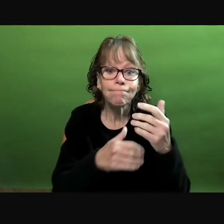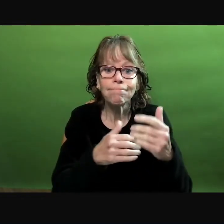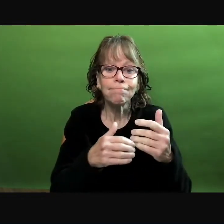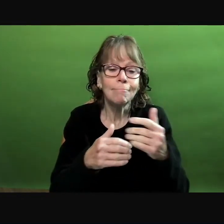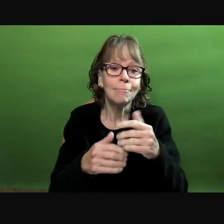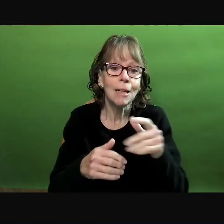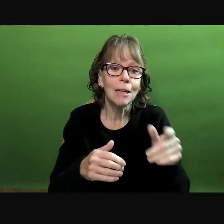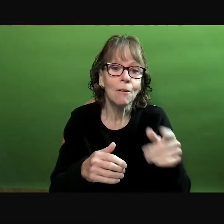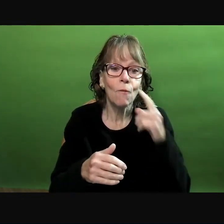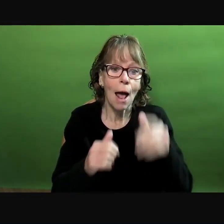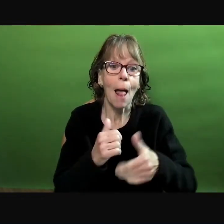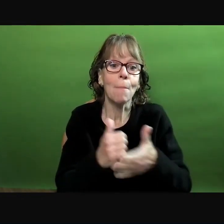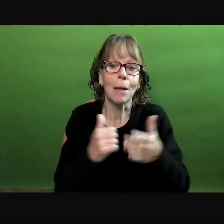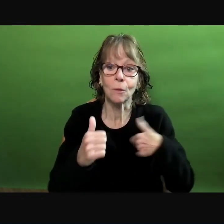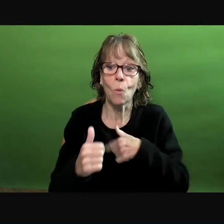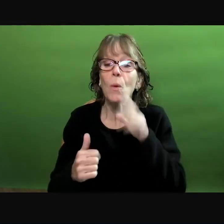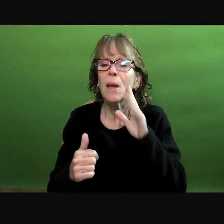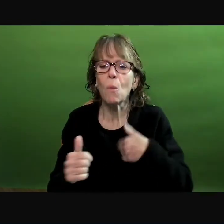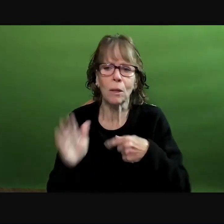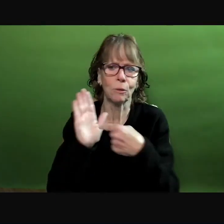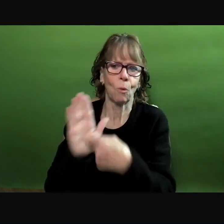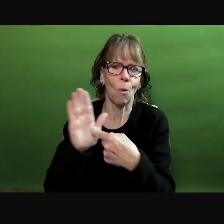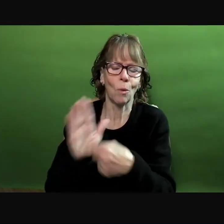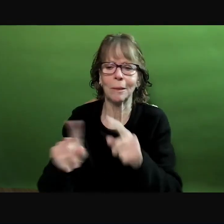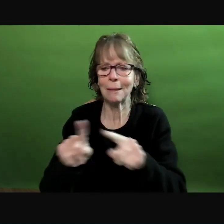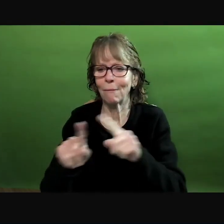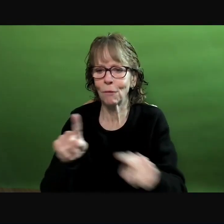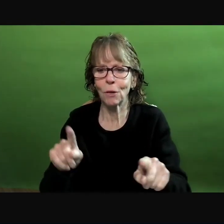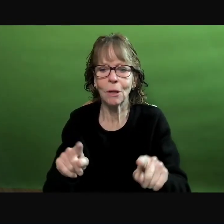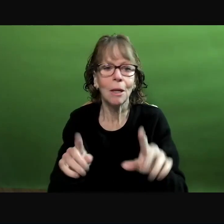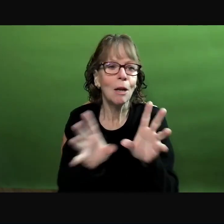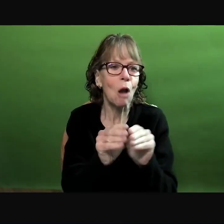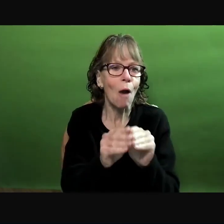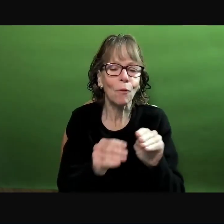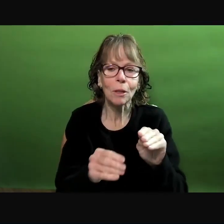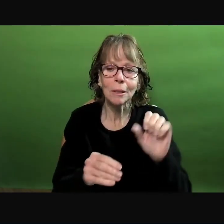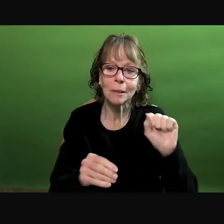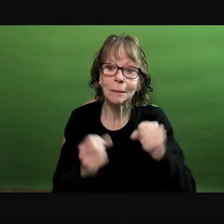and sponsor logos throughout. You can see those on the bottom of the livestream.